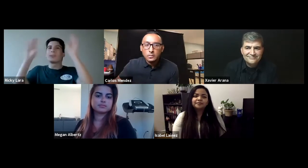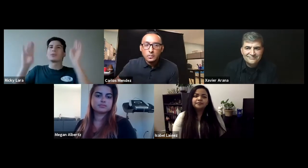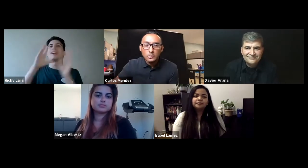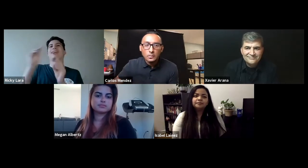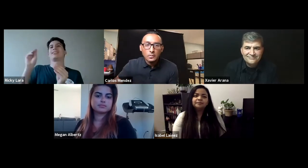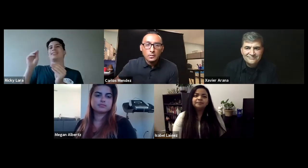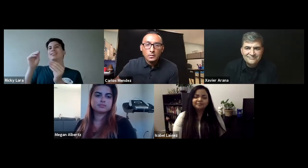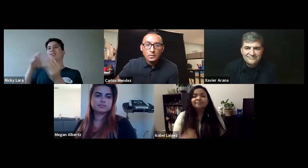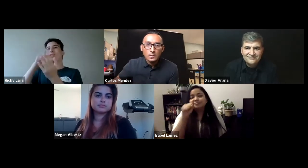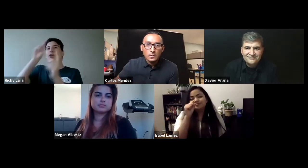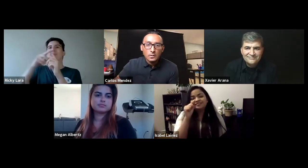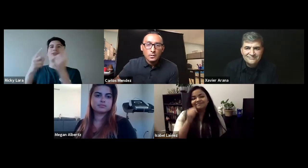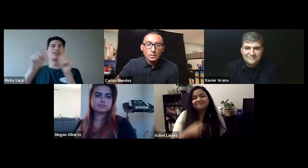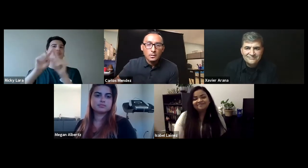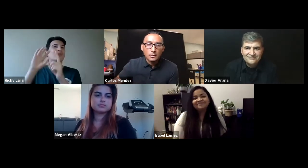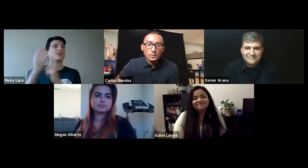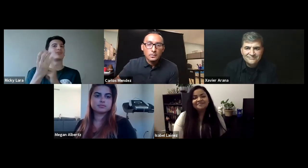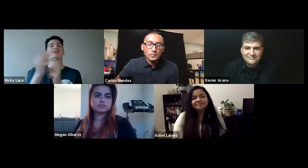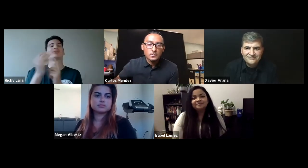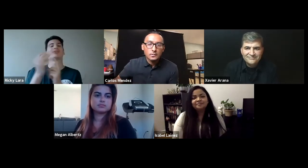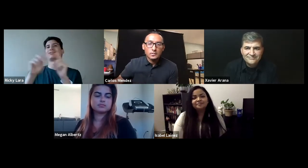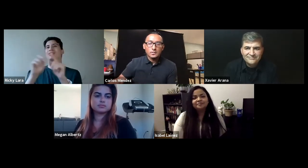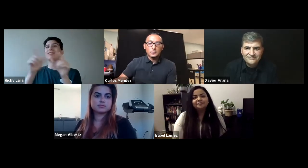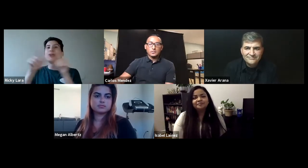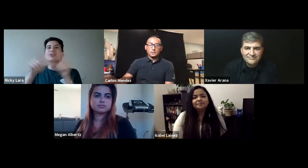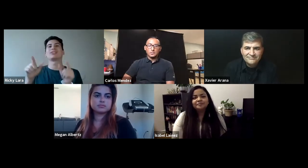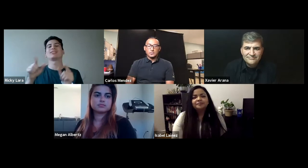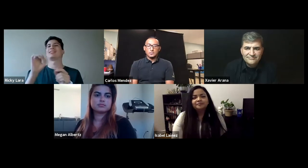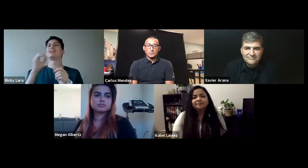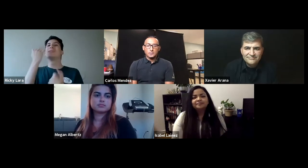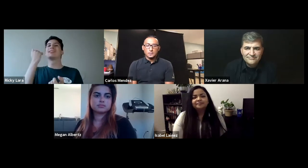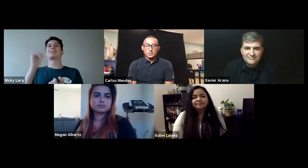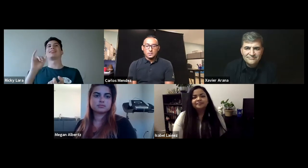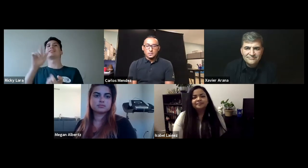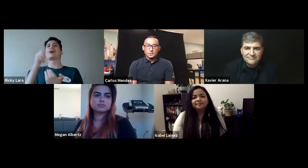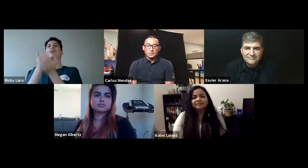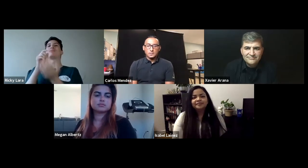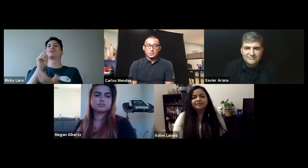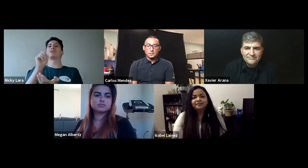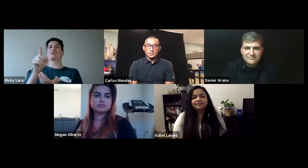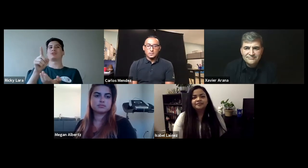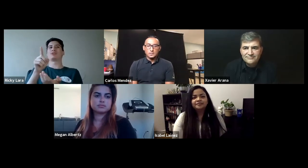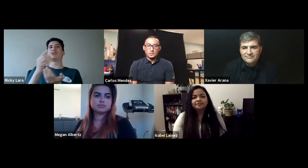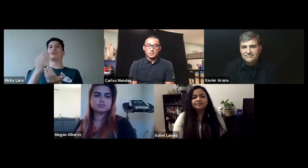Ricky: Oh, I agree. I agree. It's important to keep an open mind and learn about all sorts of different cultures and languages.